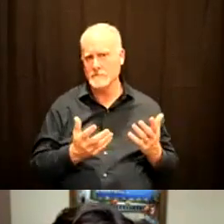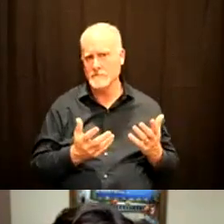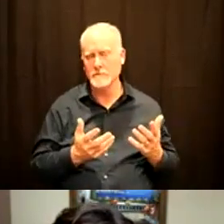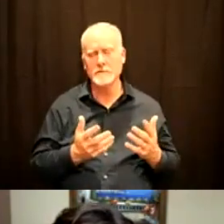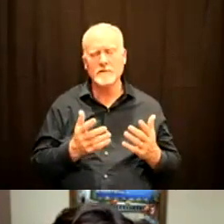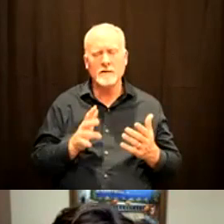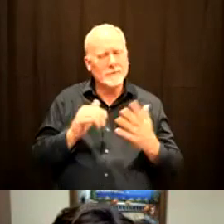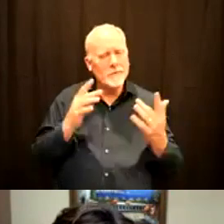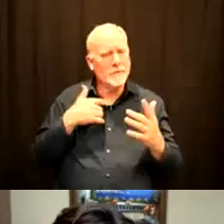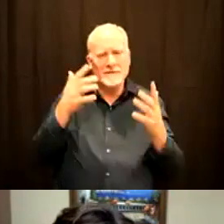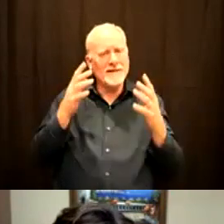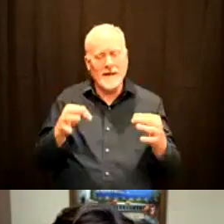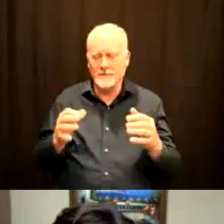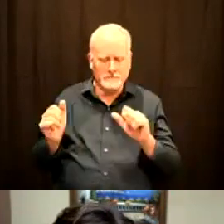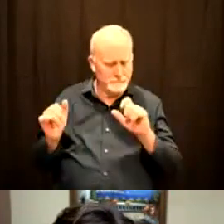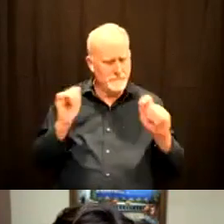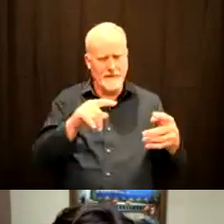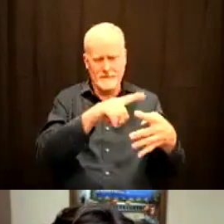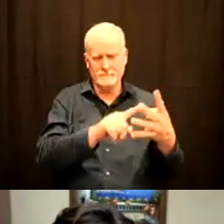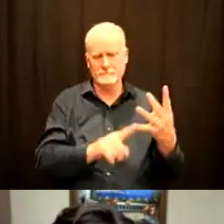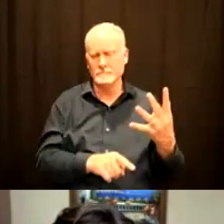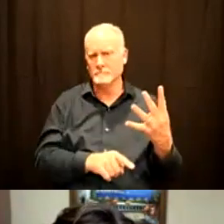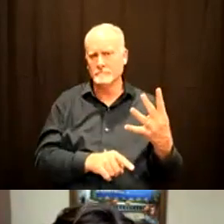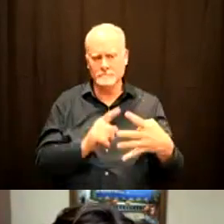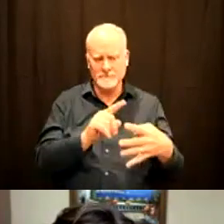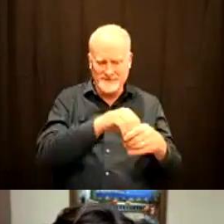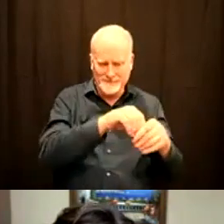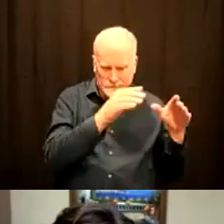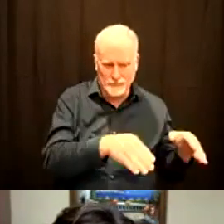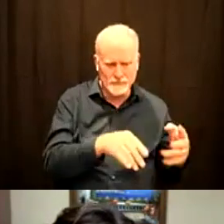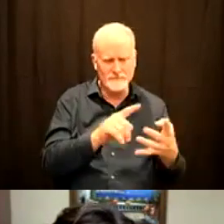it's really driven by the fact that transmissions not occurring during uab sponsored events